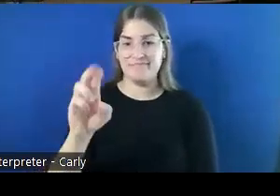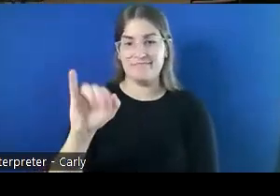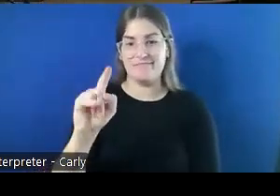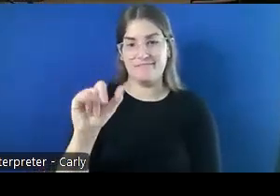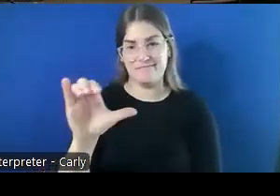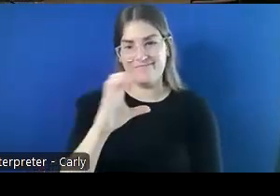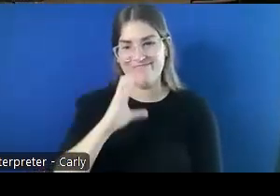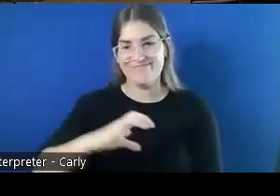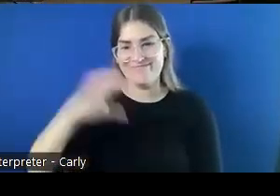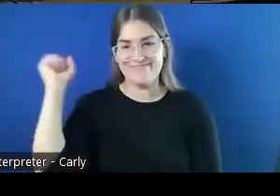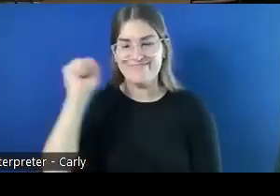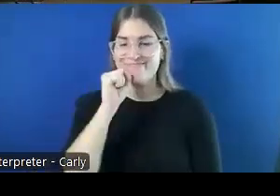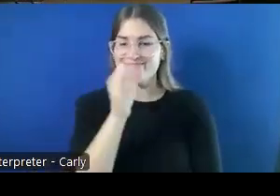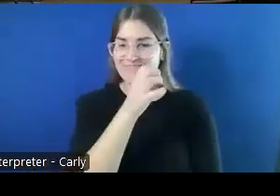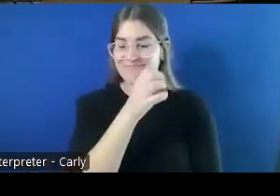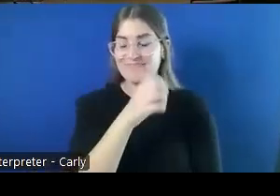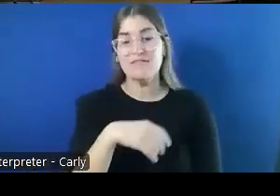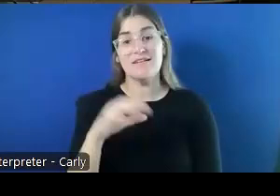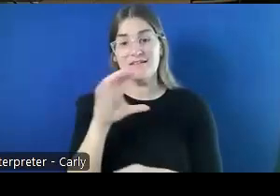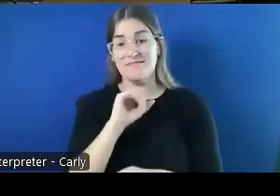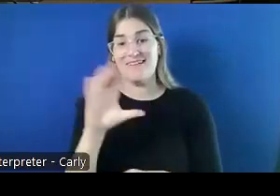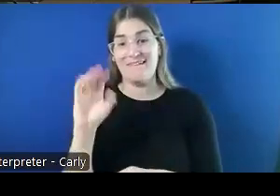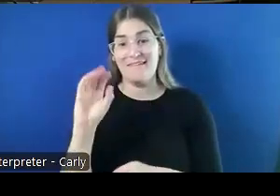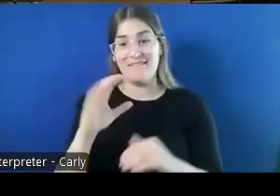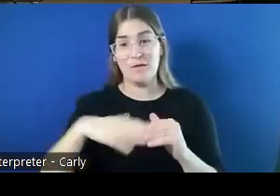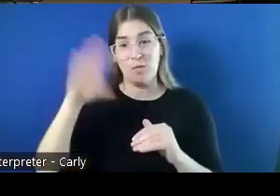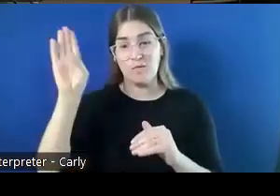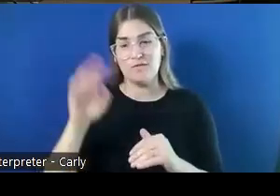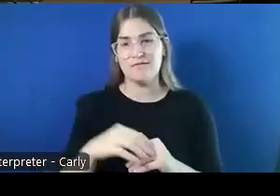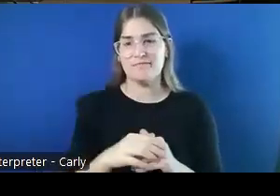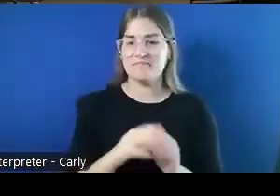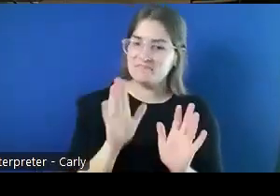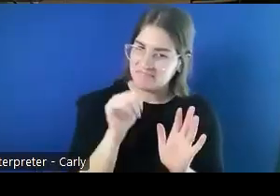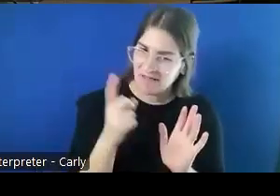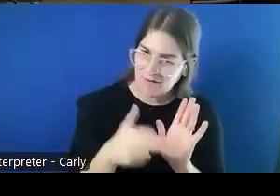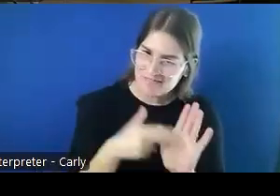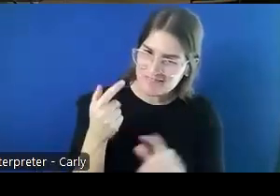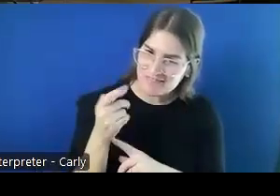caregivers even are 50 or older which is you know not necessarily geriatric but you know in that